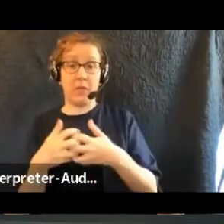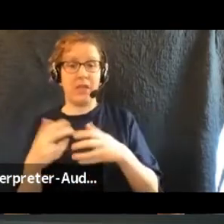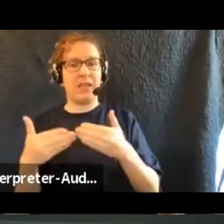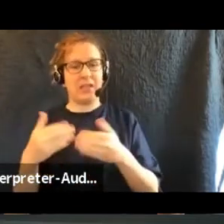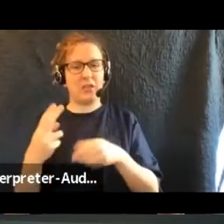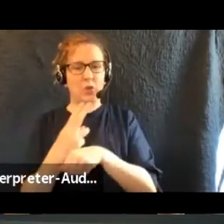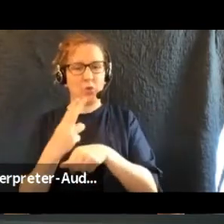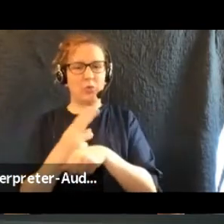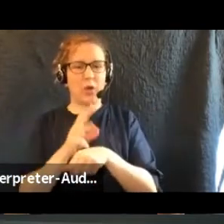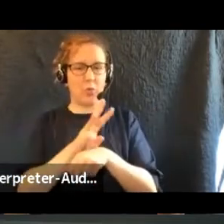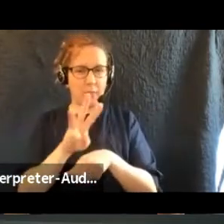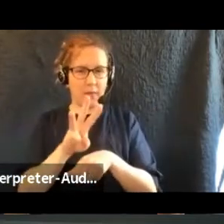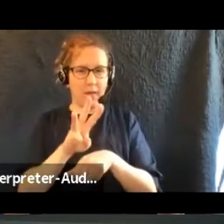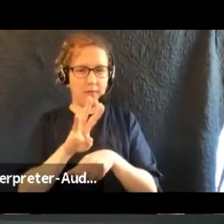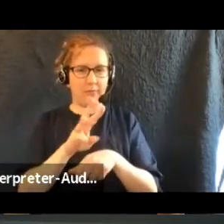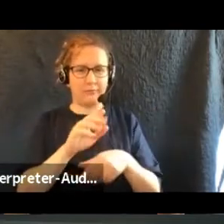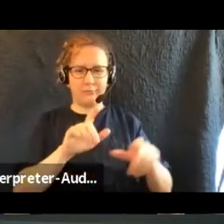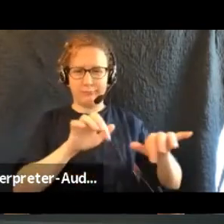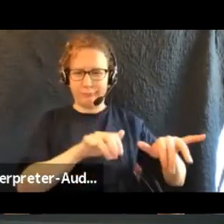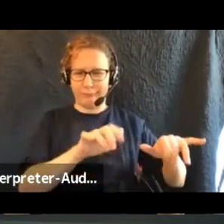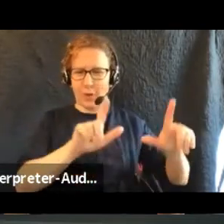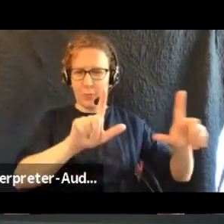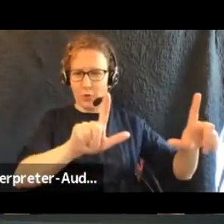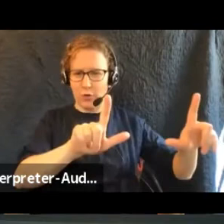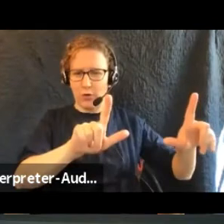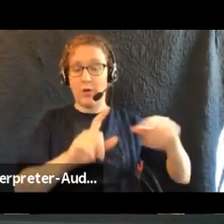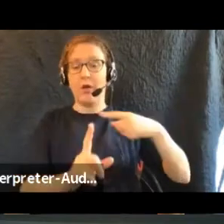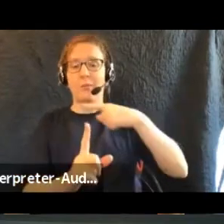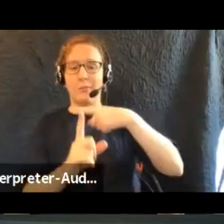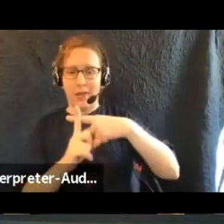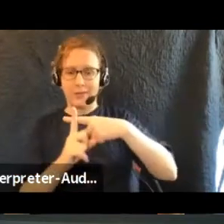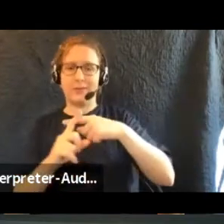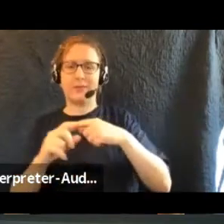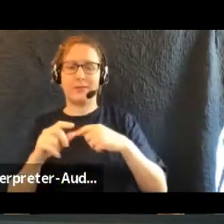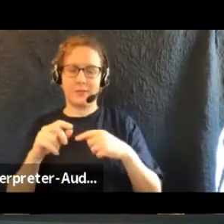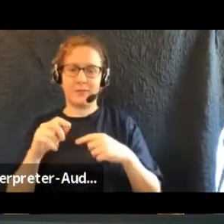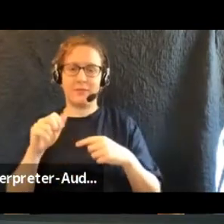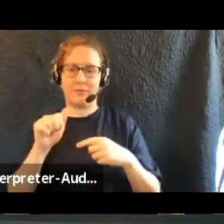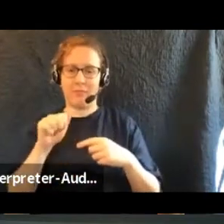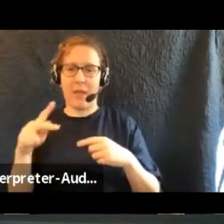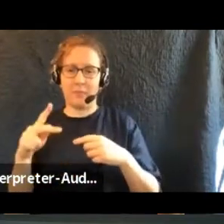We're also using other platforms that have apps available.